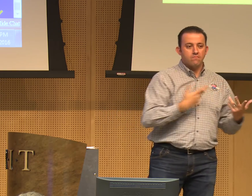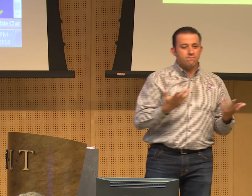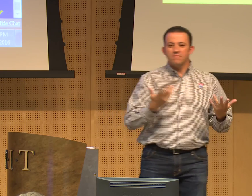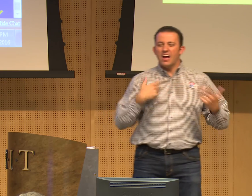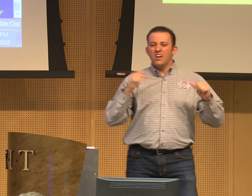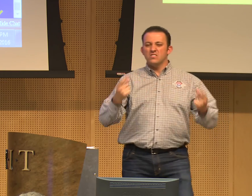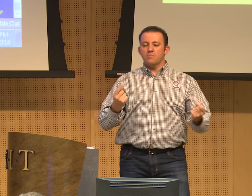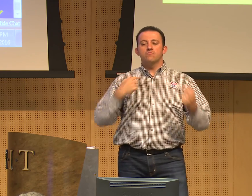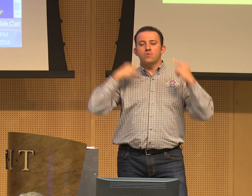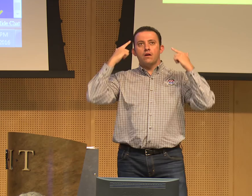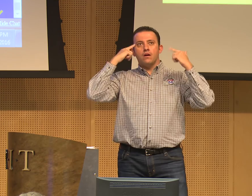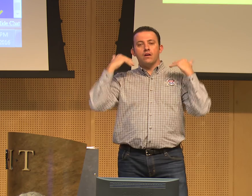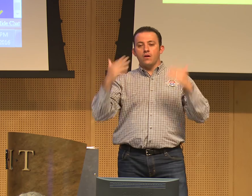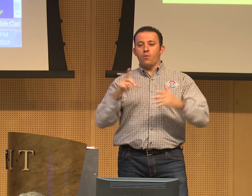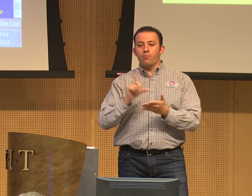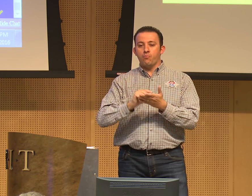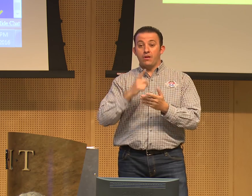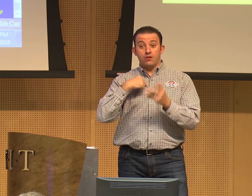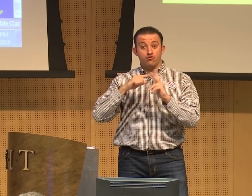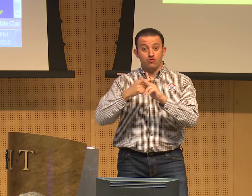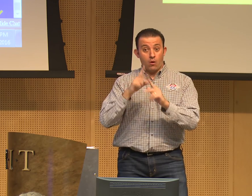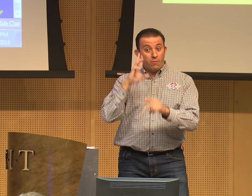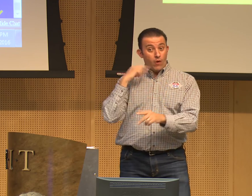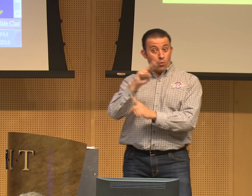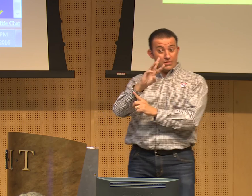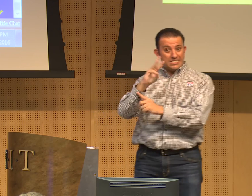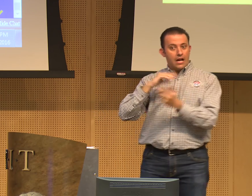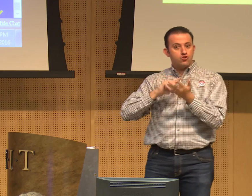I had DEAF, Inc., and that was keeping me busy, but...